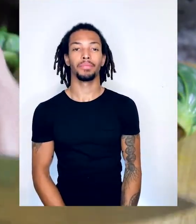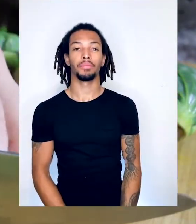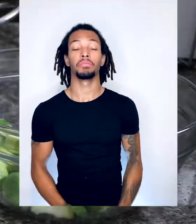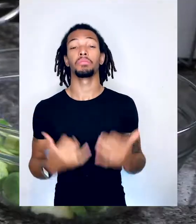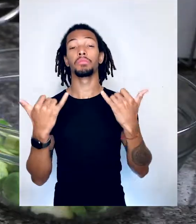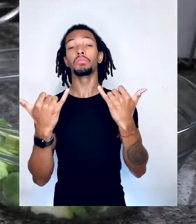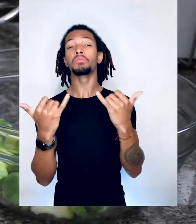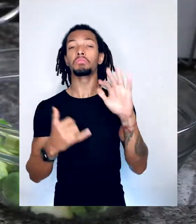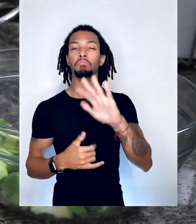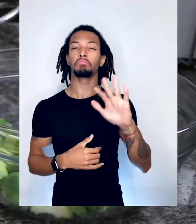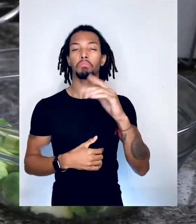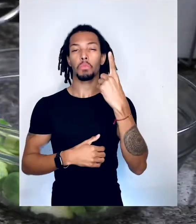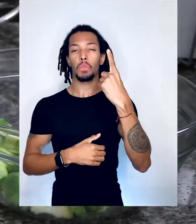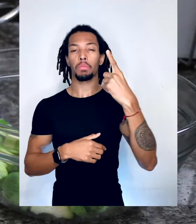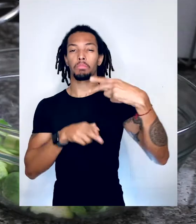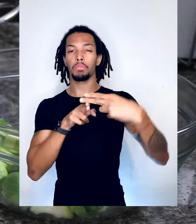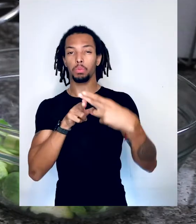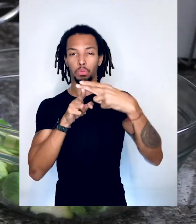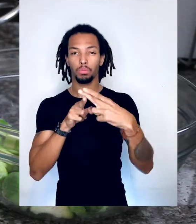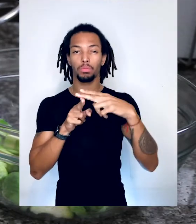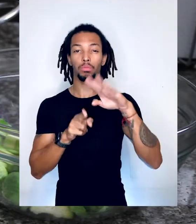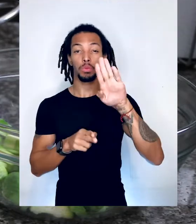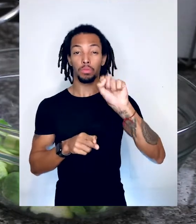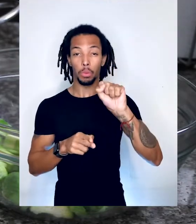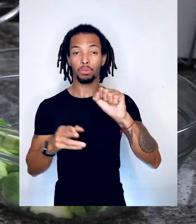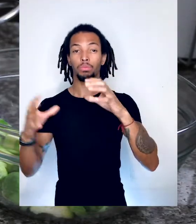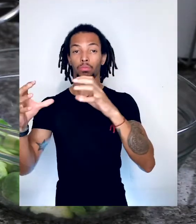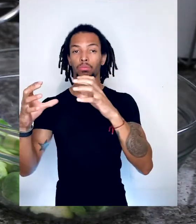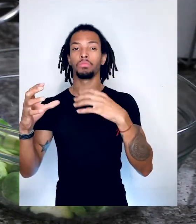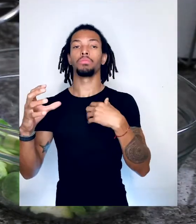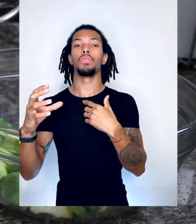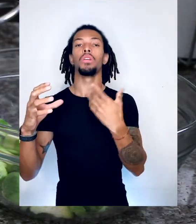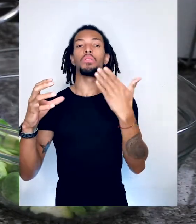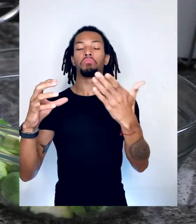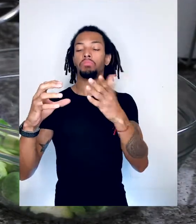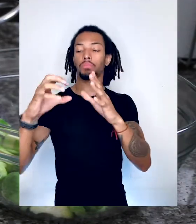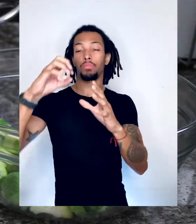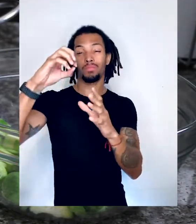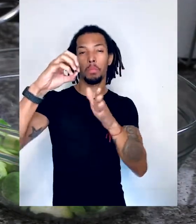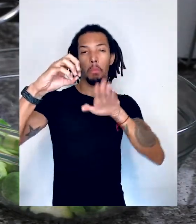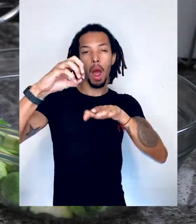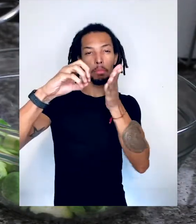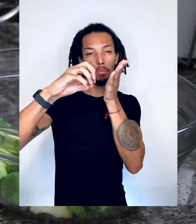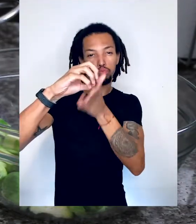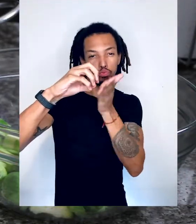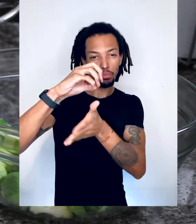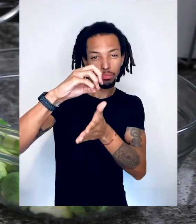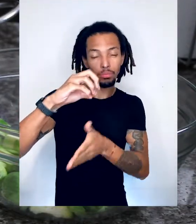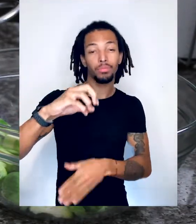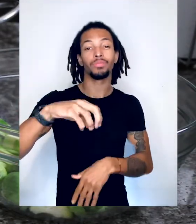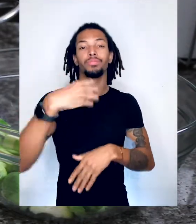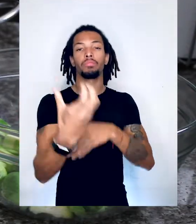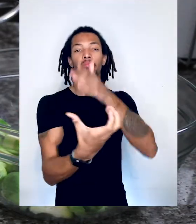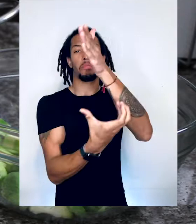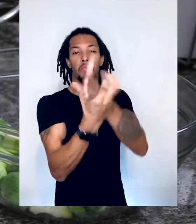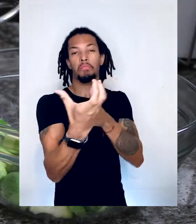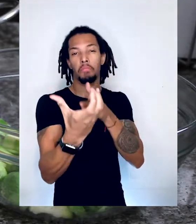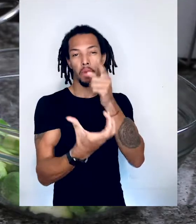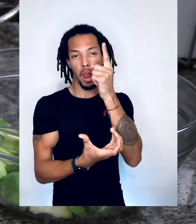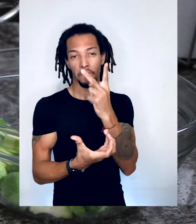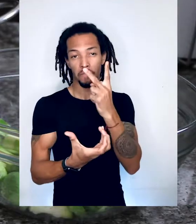So I've got a pound of sprouts here. I'm just going to trim the bottoms off, and cut them in halves...